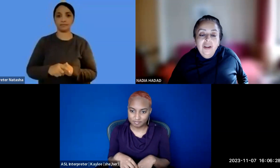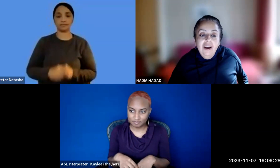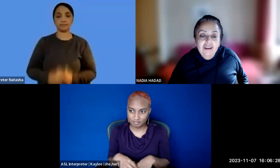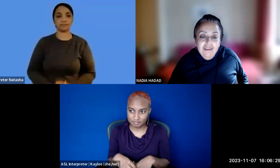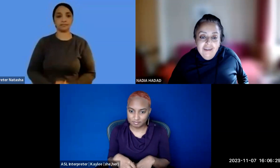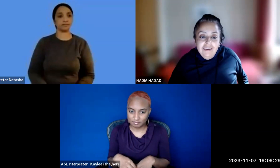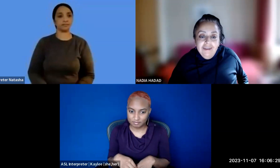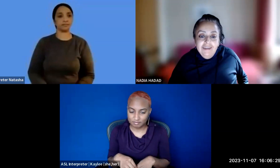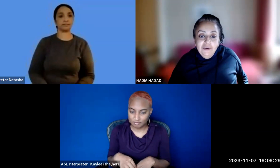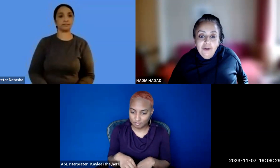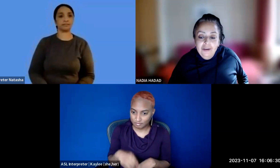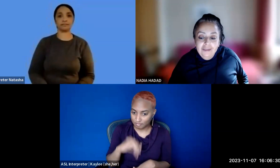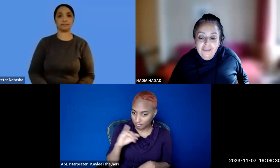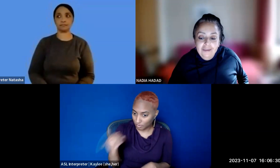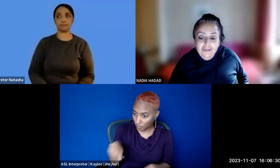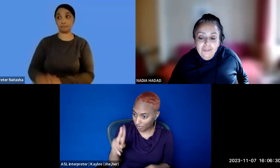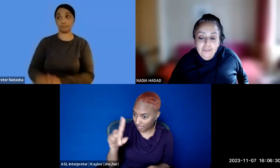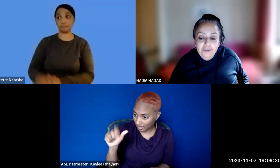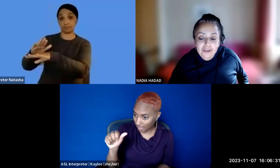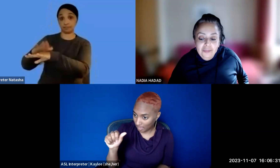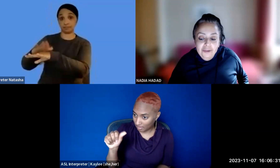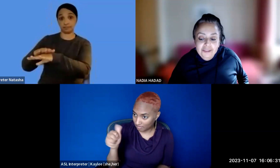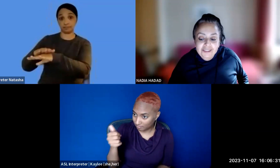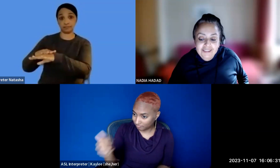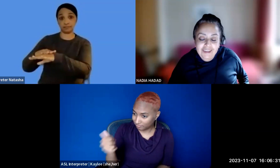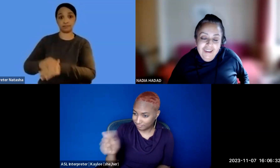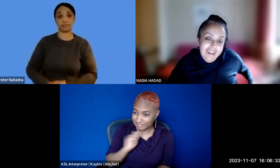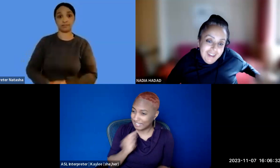Julia? You are not muted.